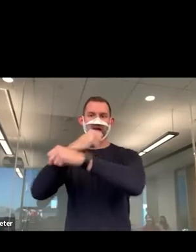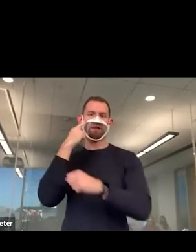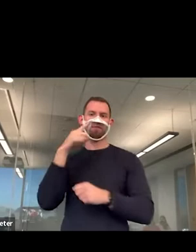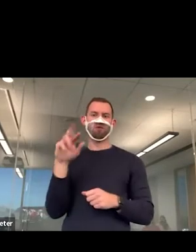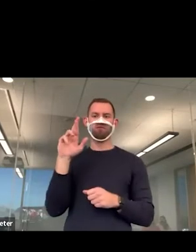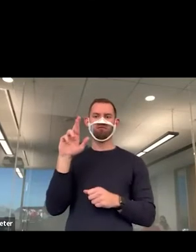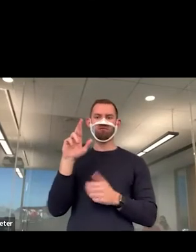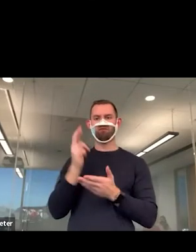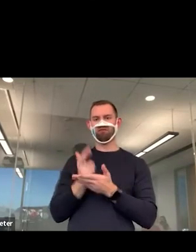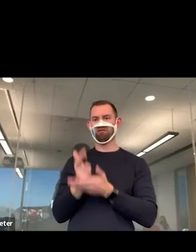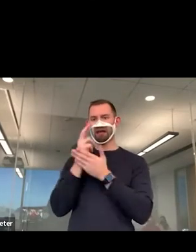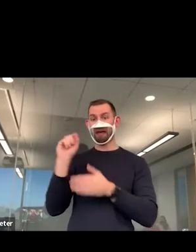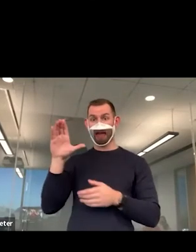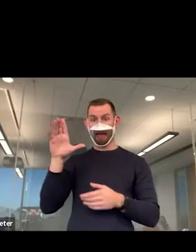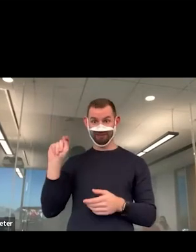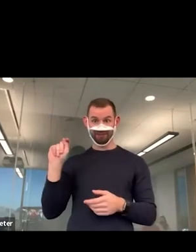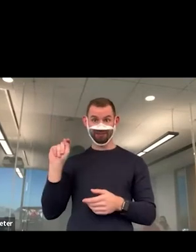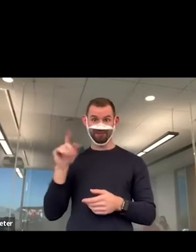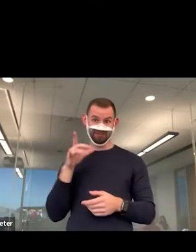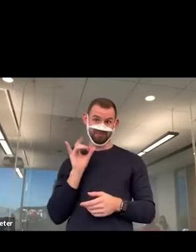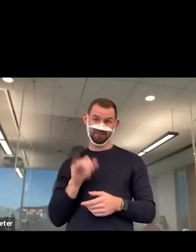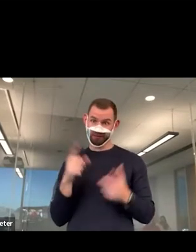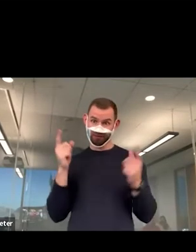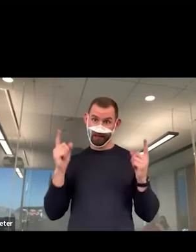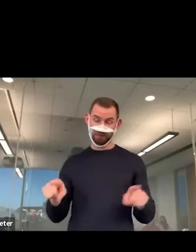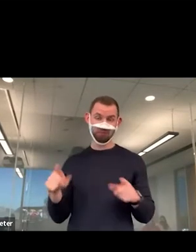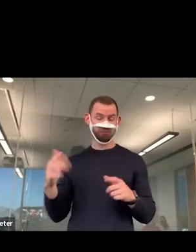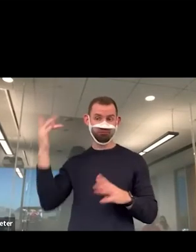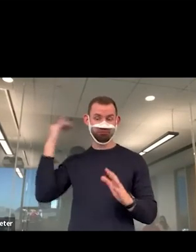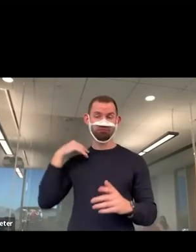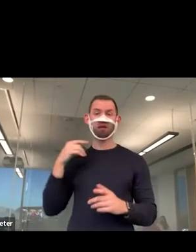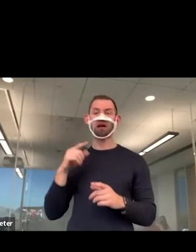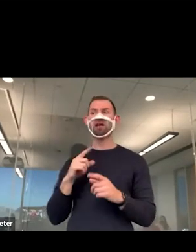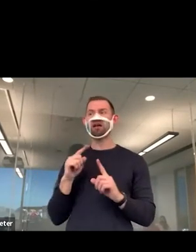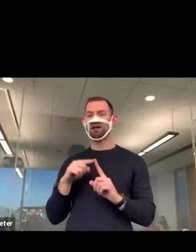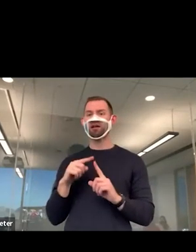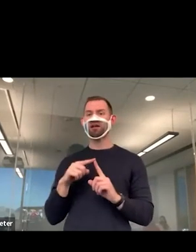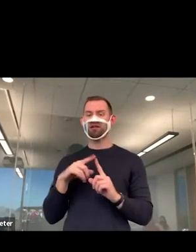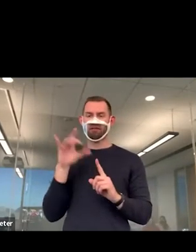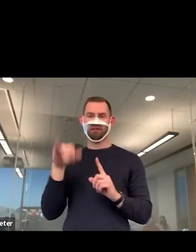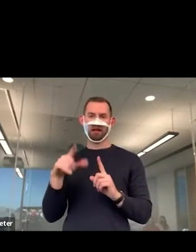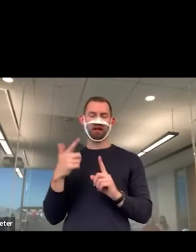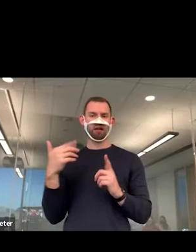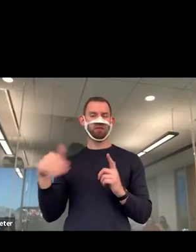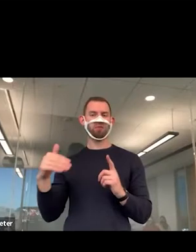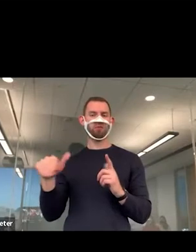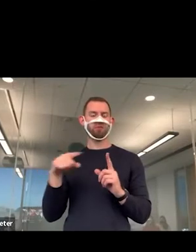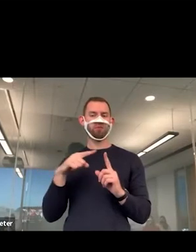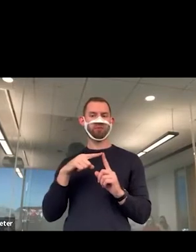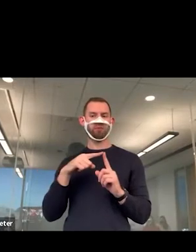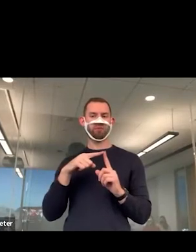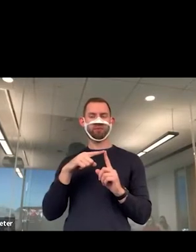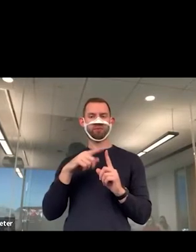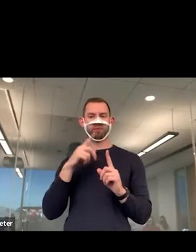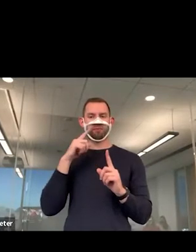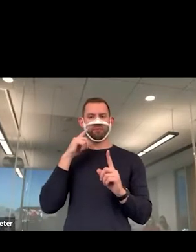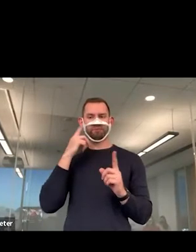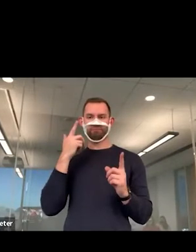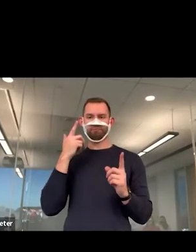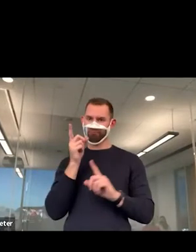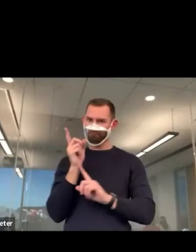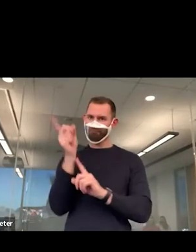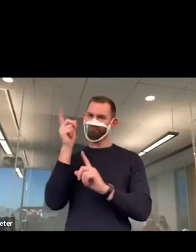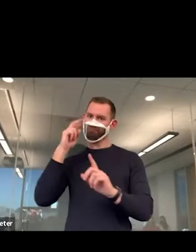like that and that was really one of the hallmarks of the the movement and i'm sure i saw it on tv